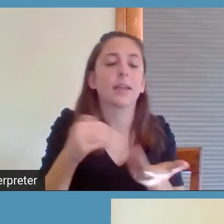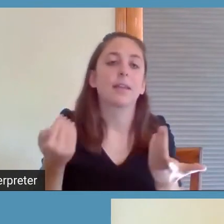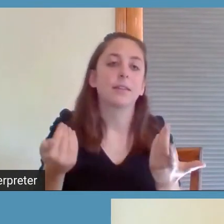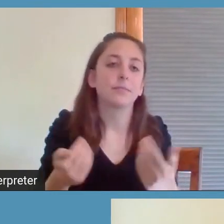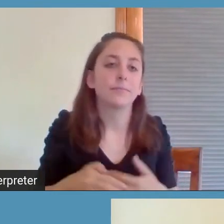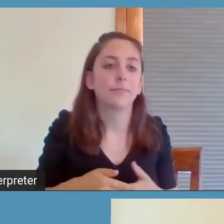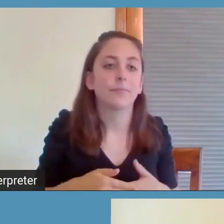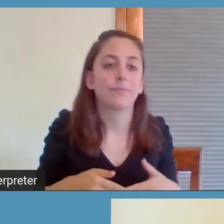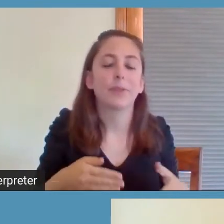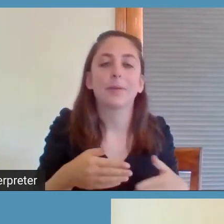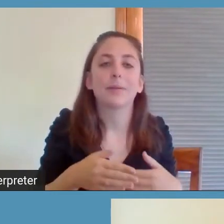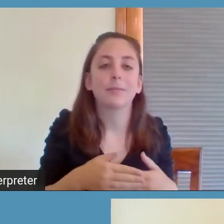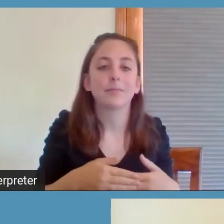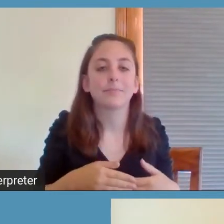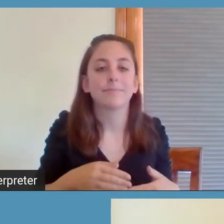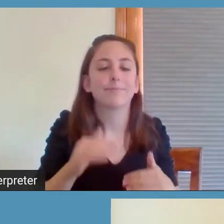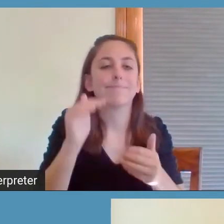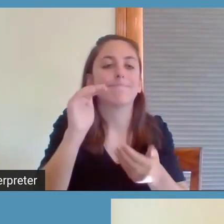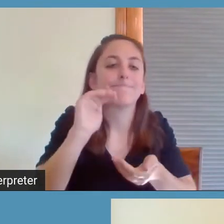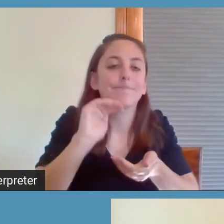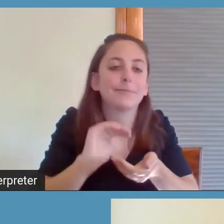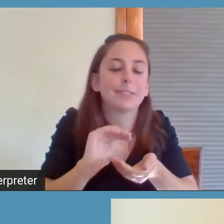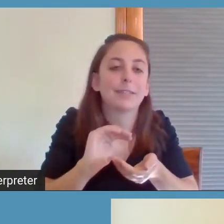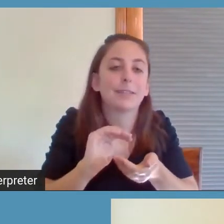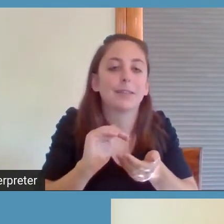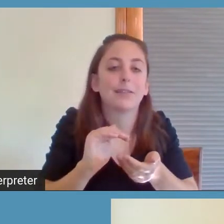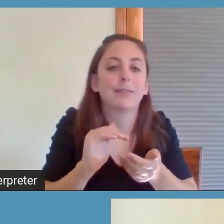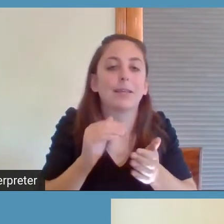of money into it in the fir in the beginning but if you're going to be doing these type of shows